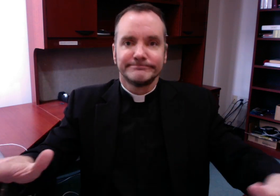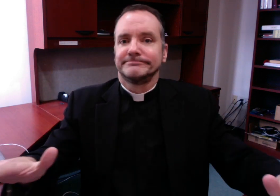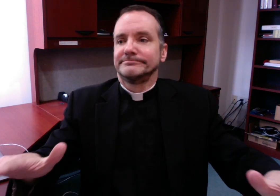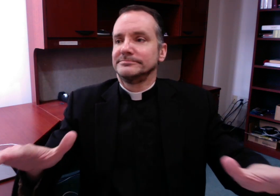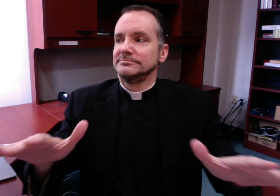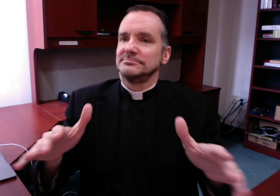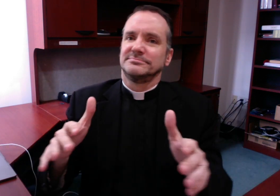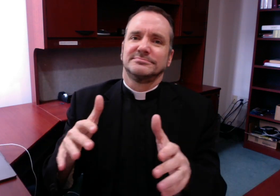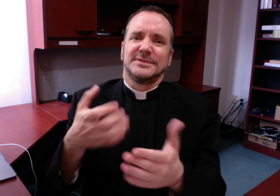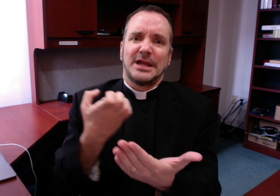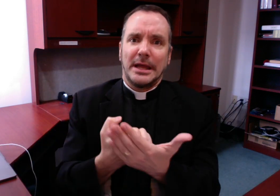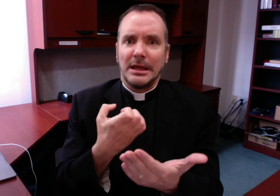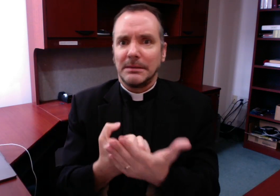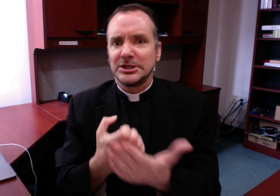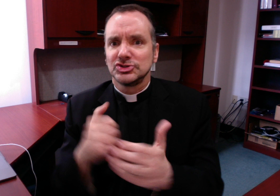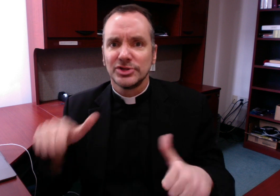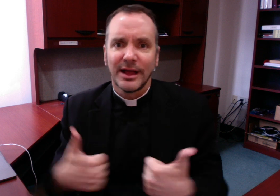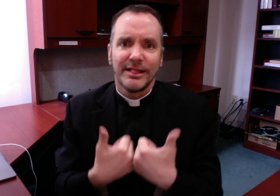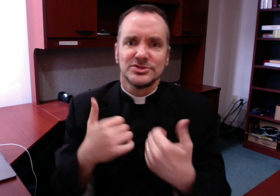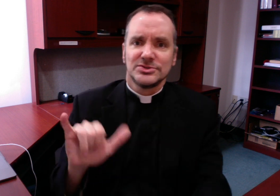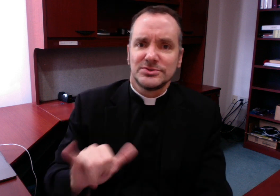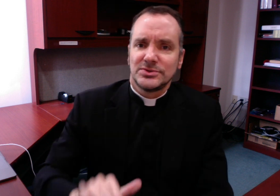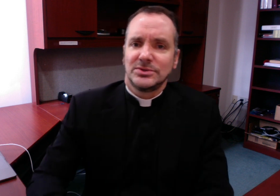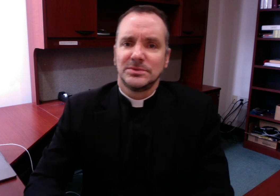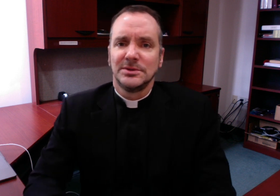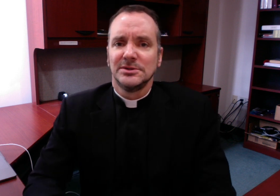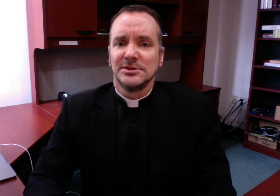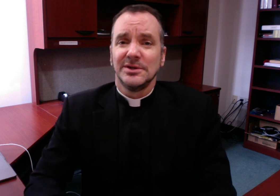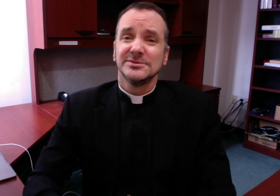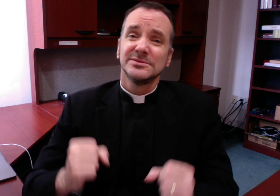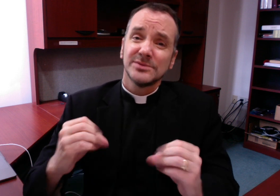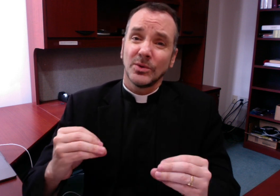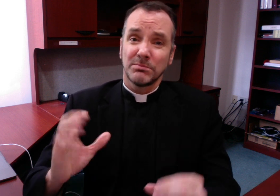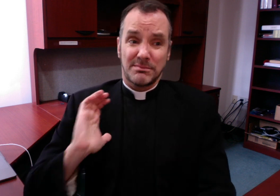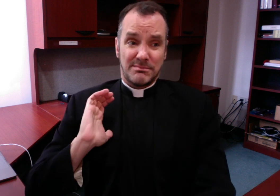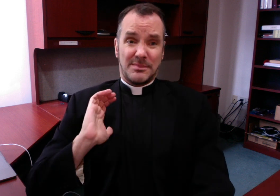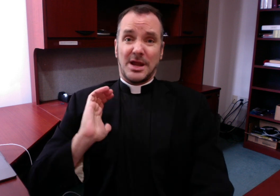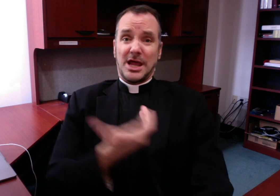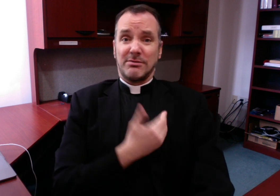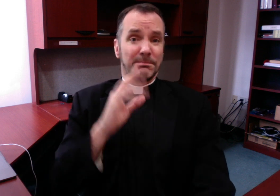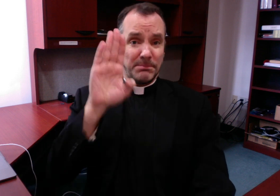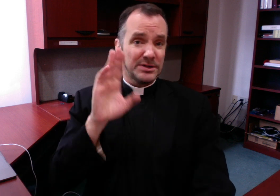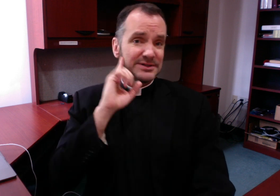because of the Coronavirus, including economic challenges. And so our Boston